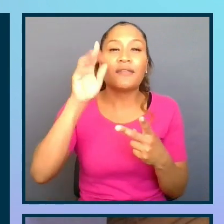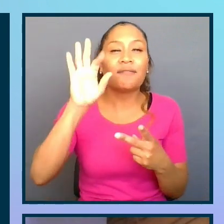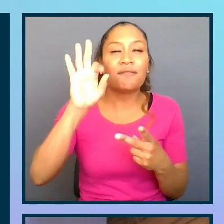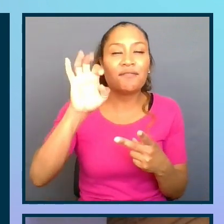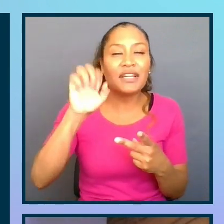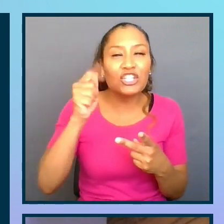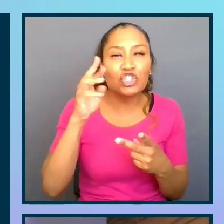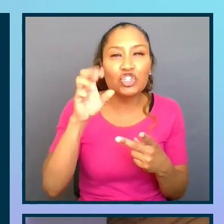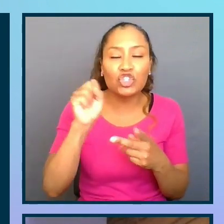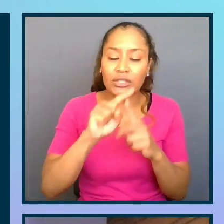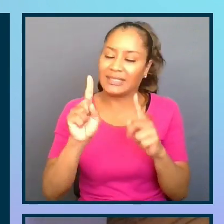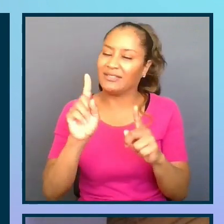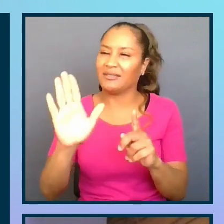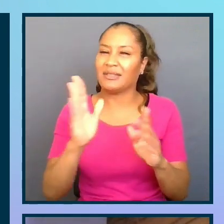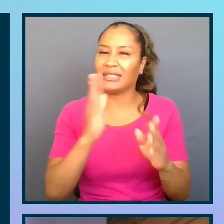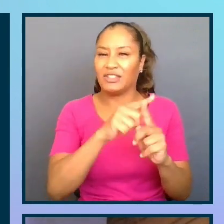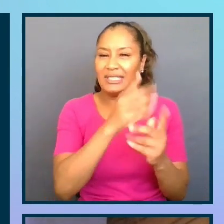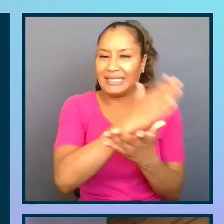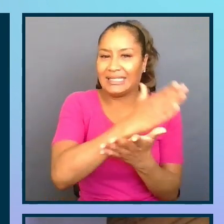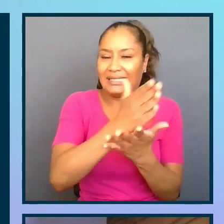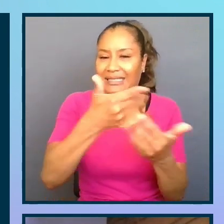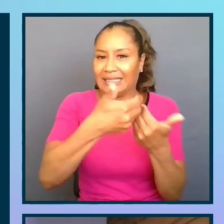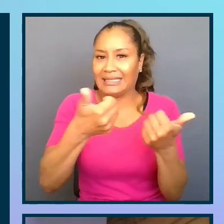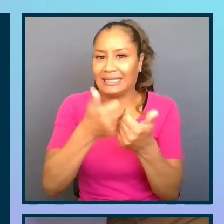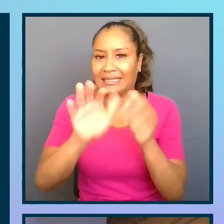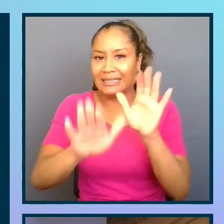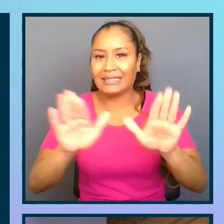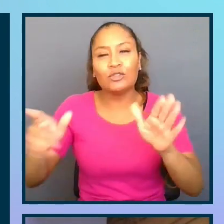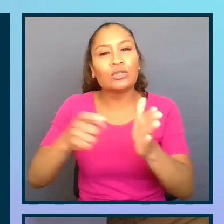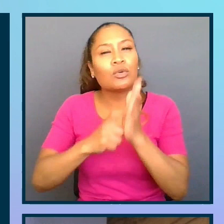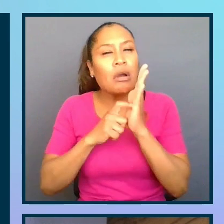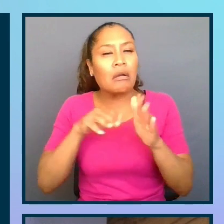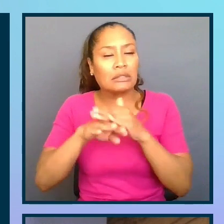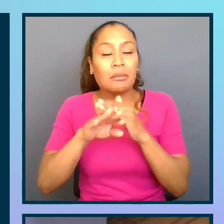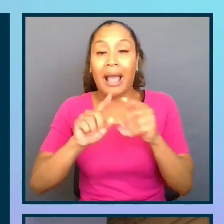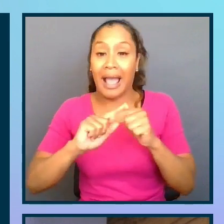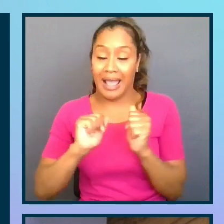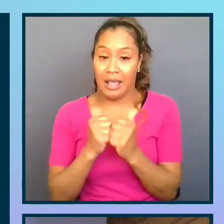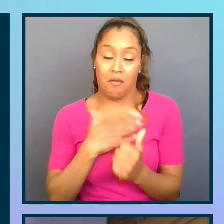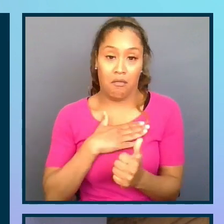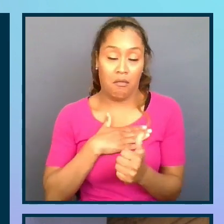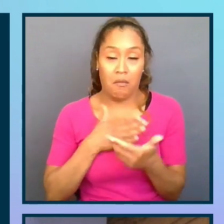to outline requirements for accessibility, but the way we do this is sort of it's embedded